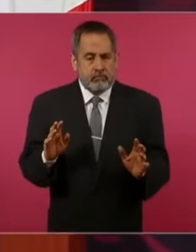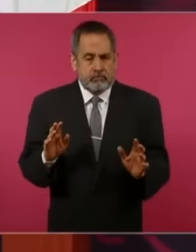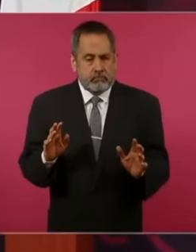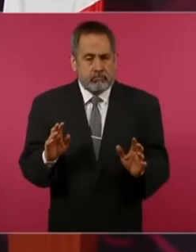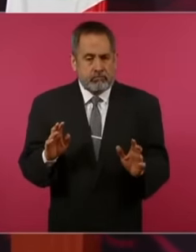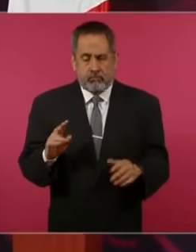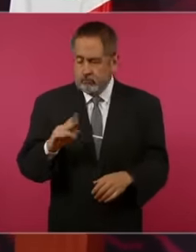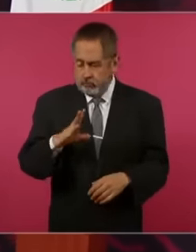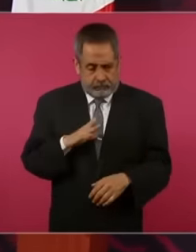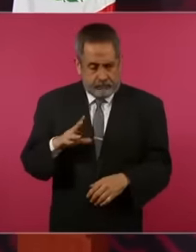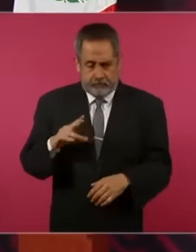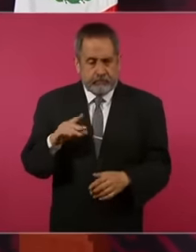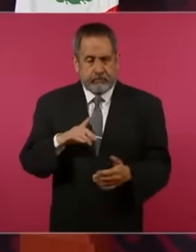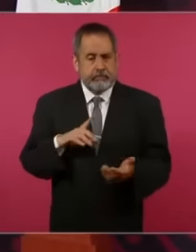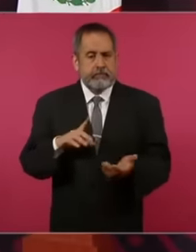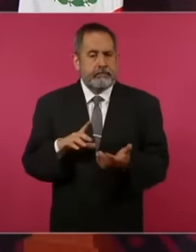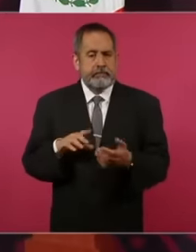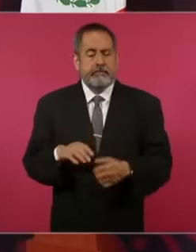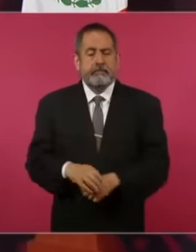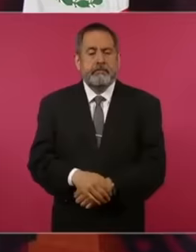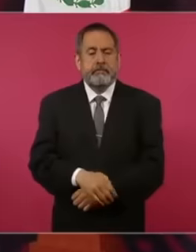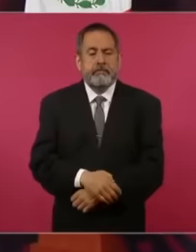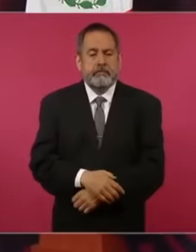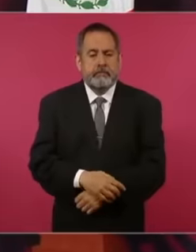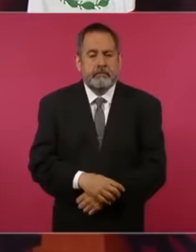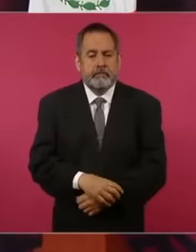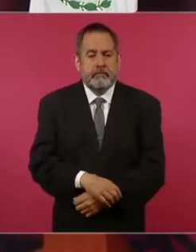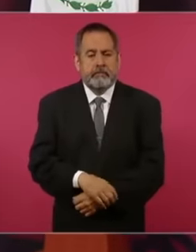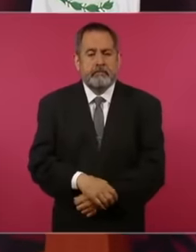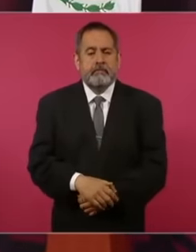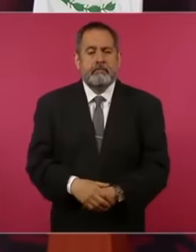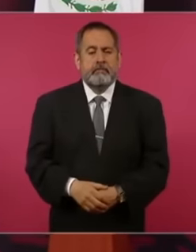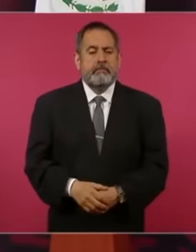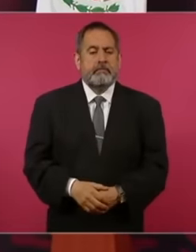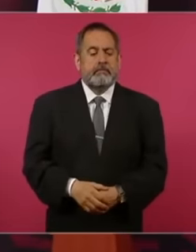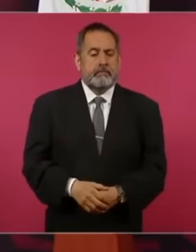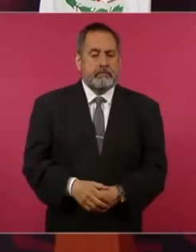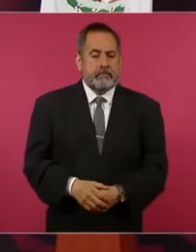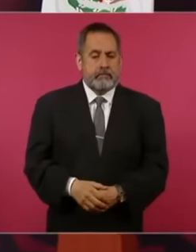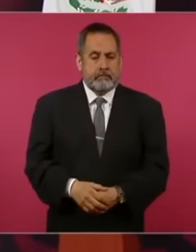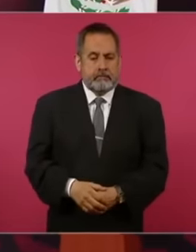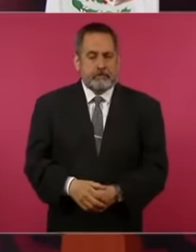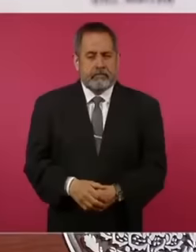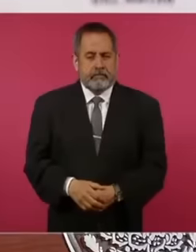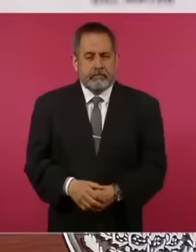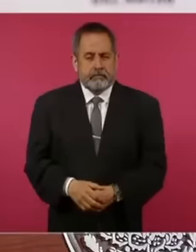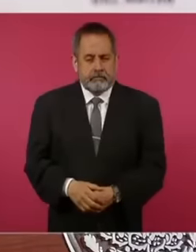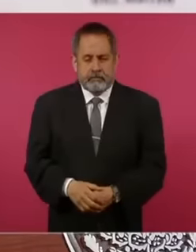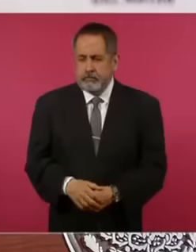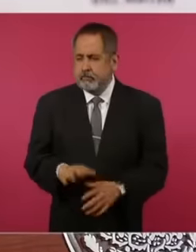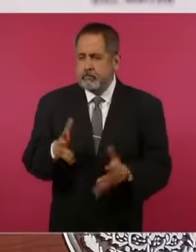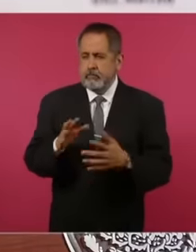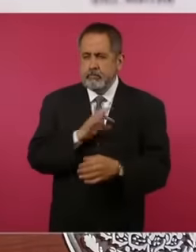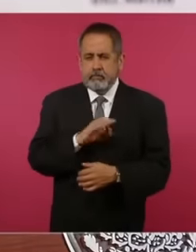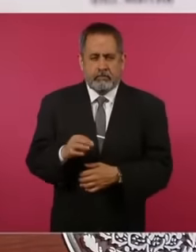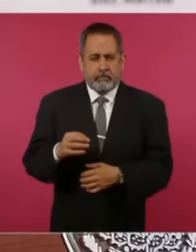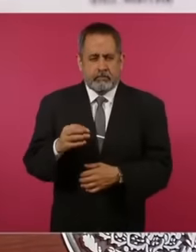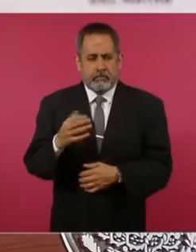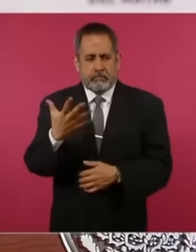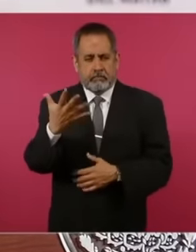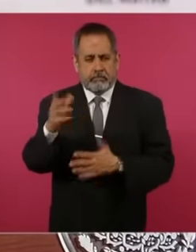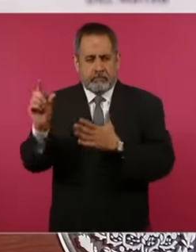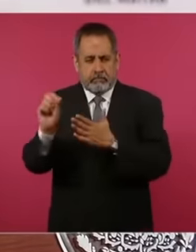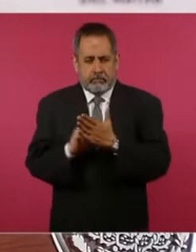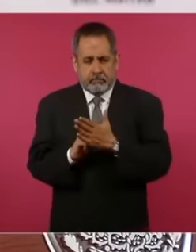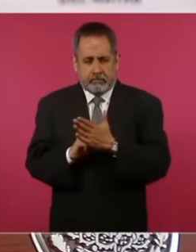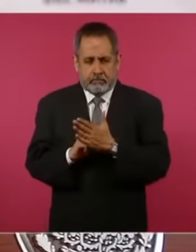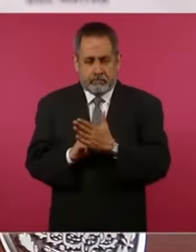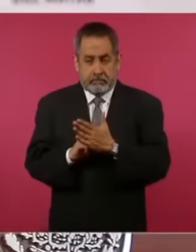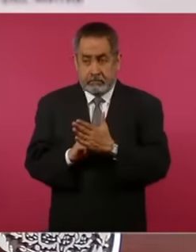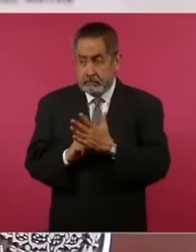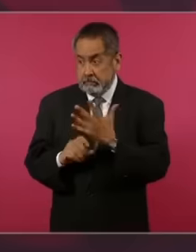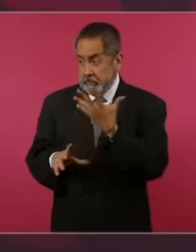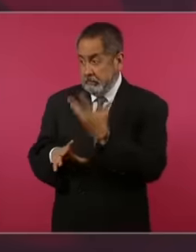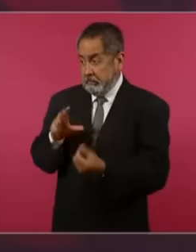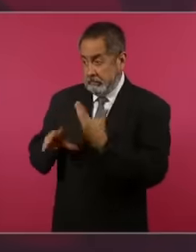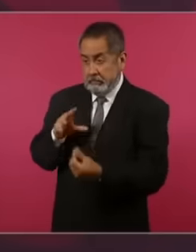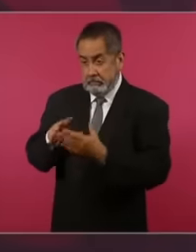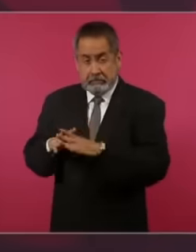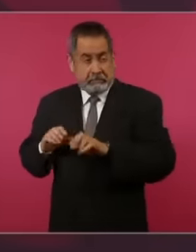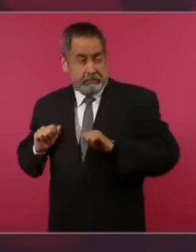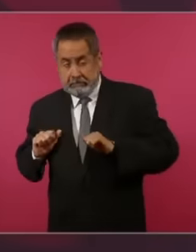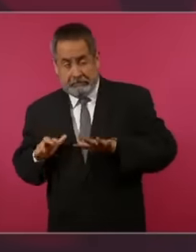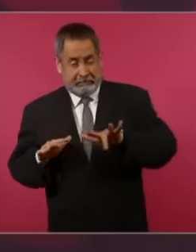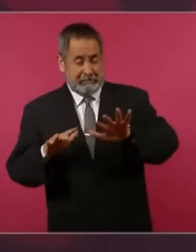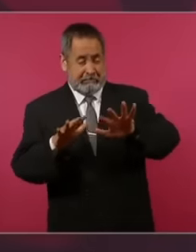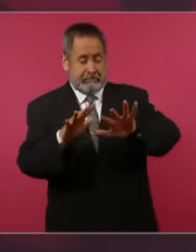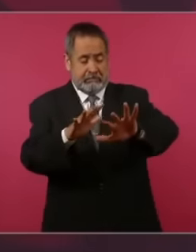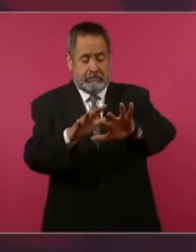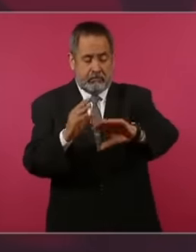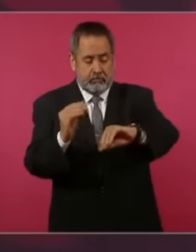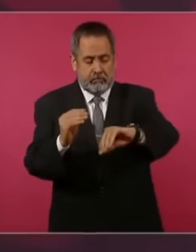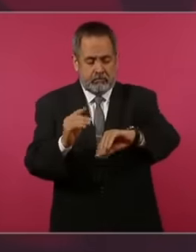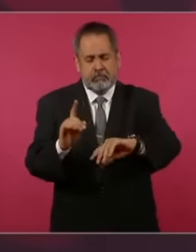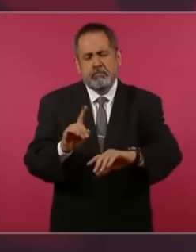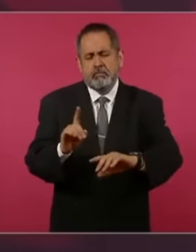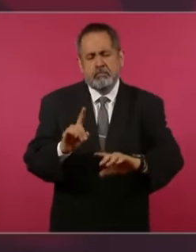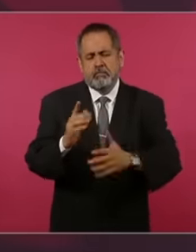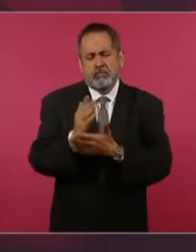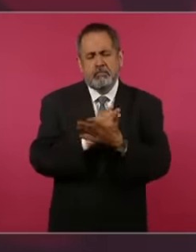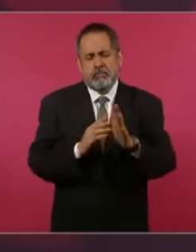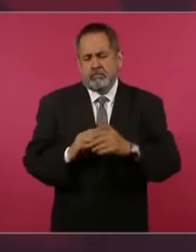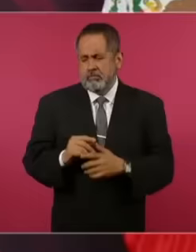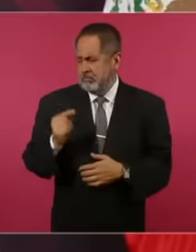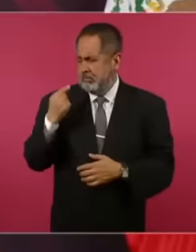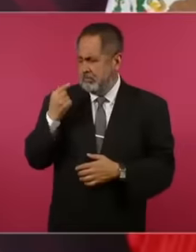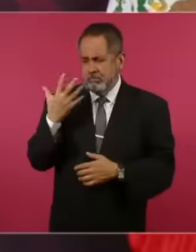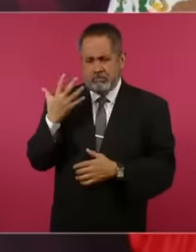an overflow of the migratory flow in the last 5 months. We had